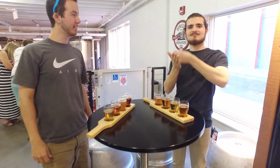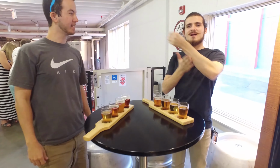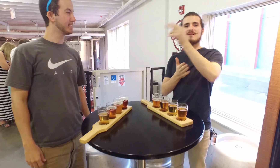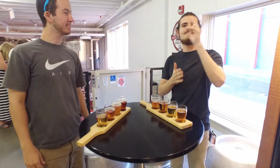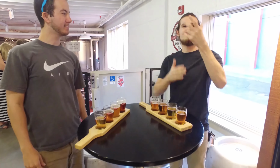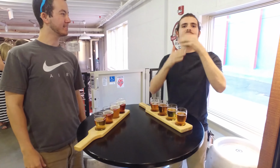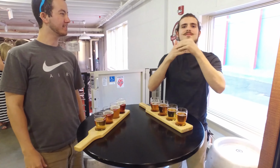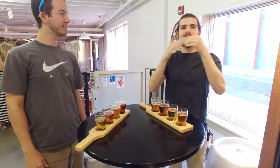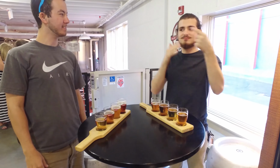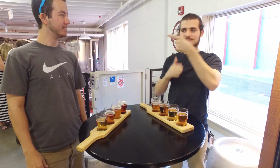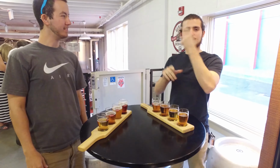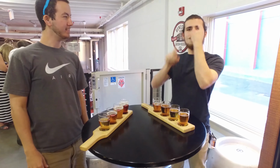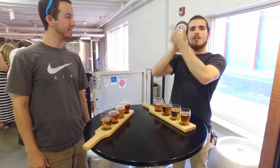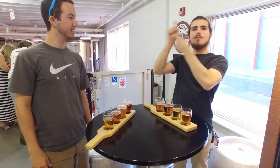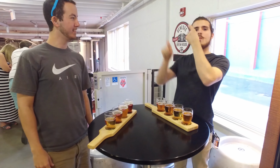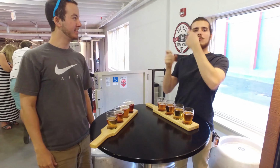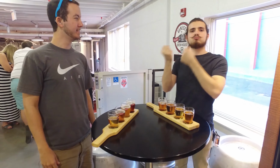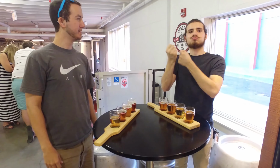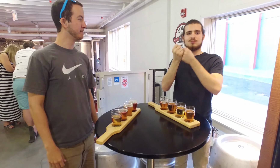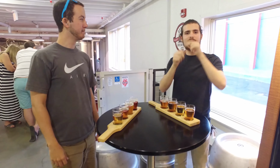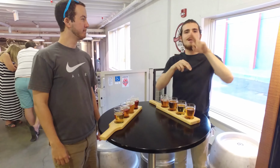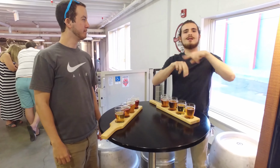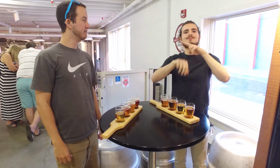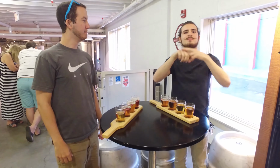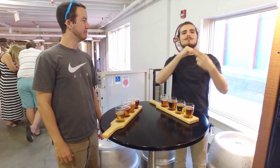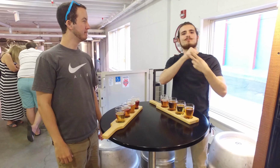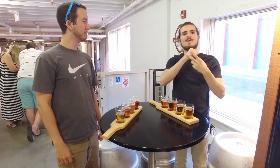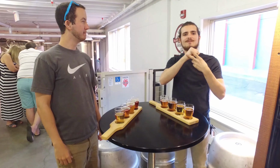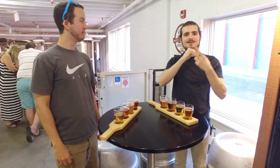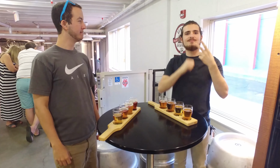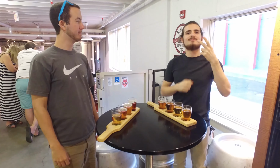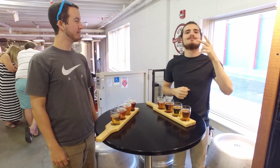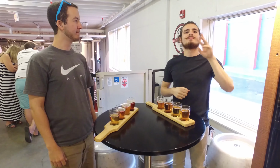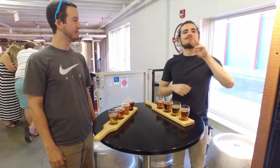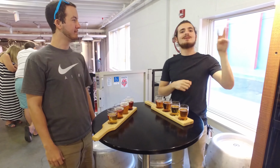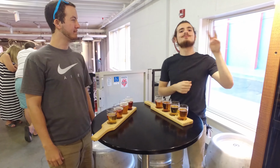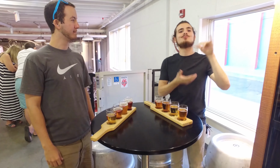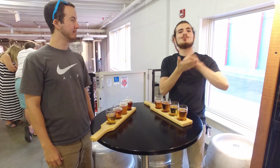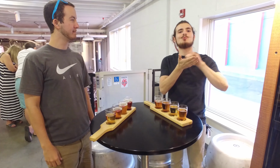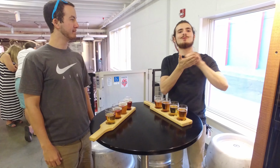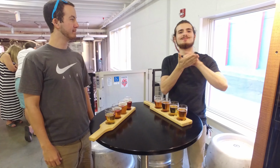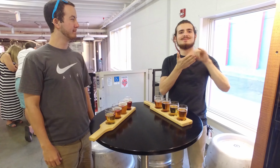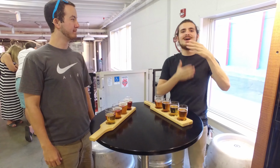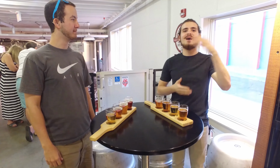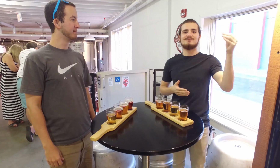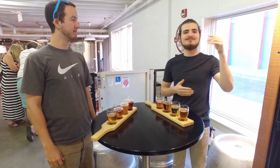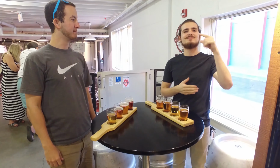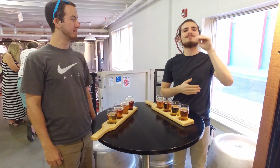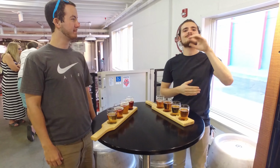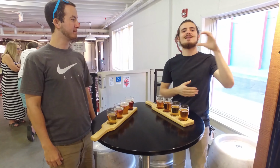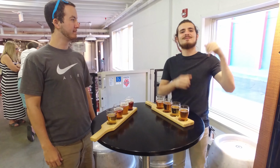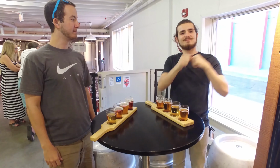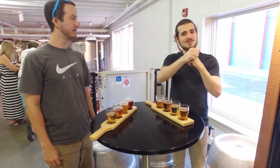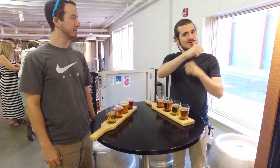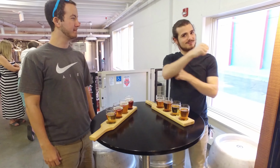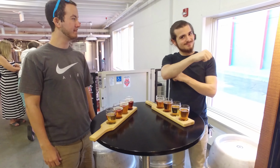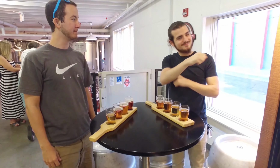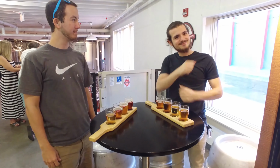You can buy the beers for three dollars donation to Nature Conservancy of West New York and Monroe Community College foundation